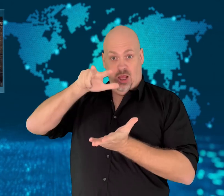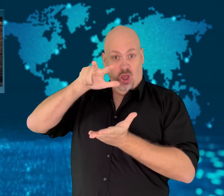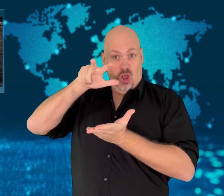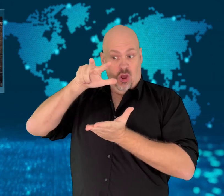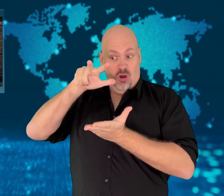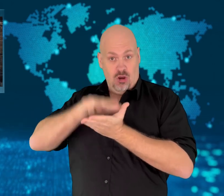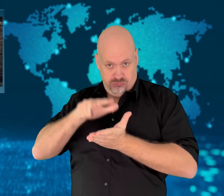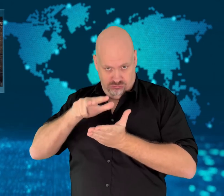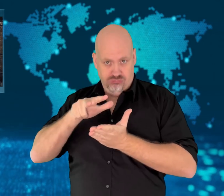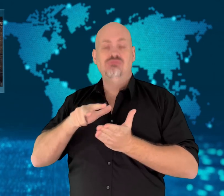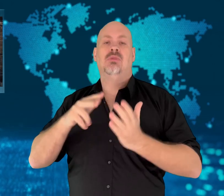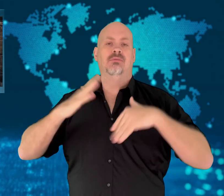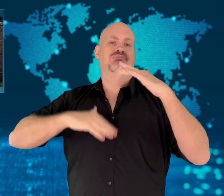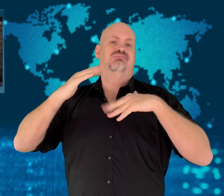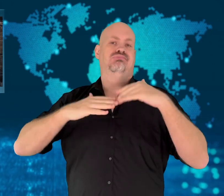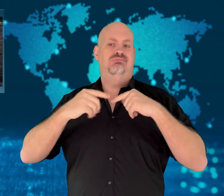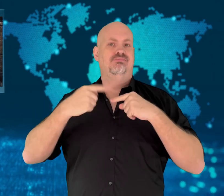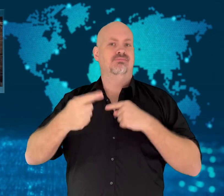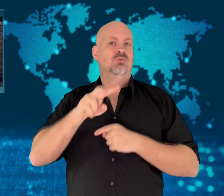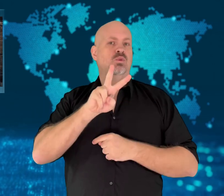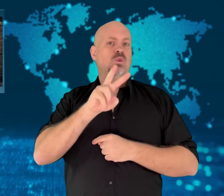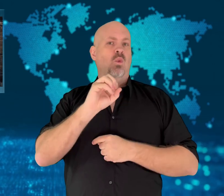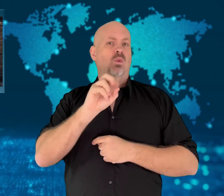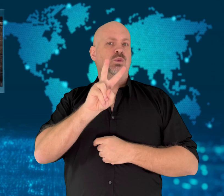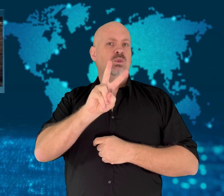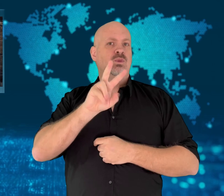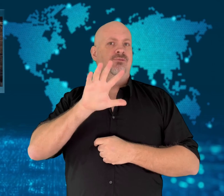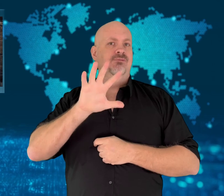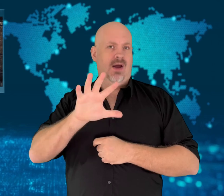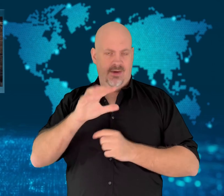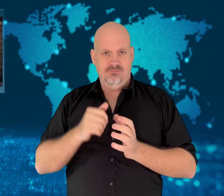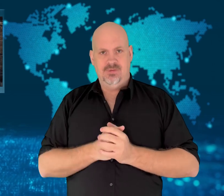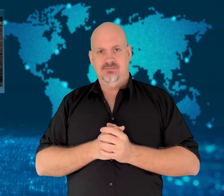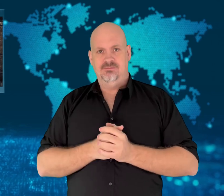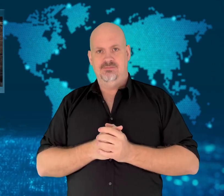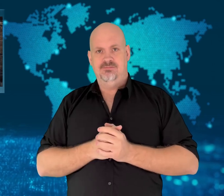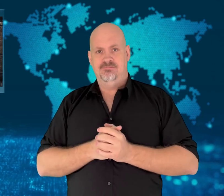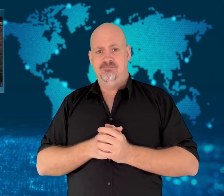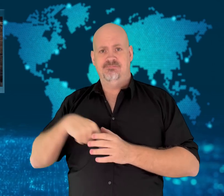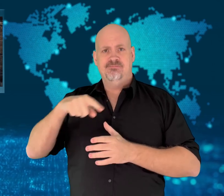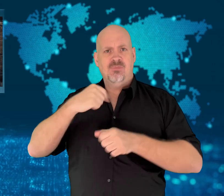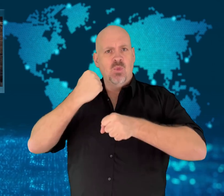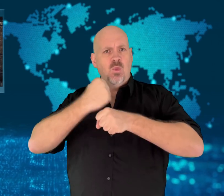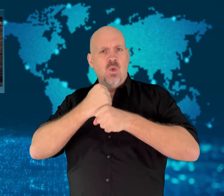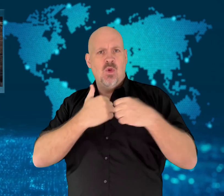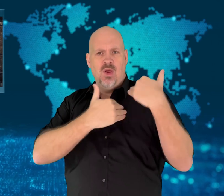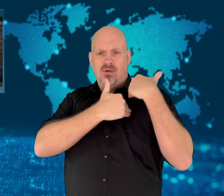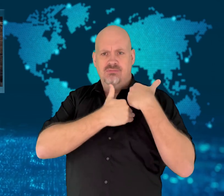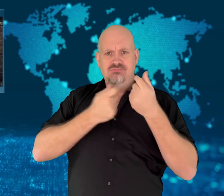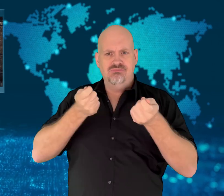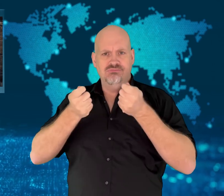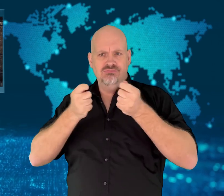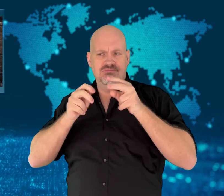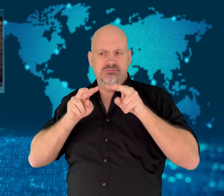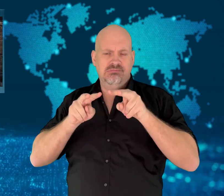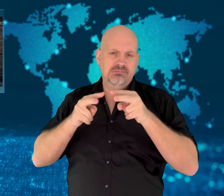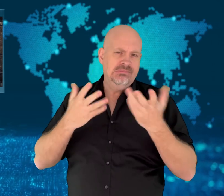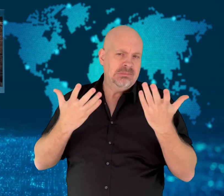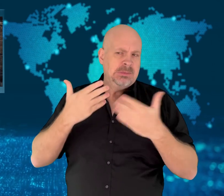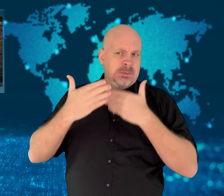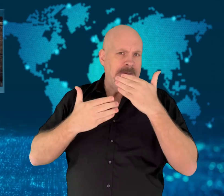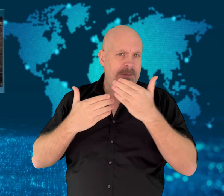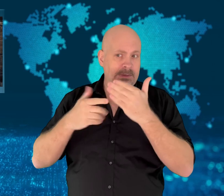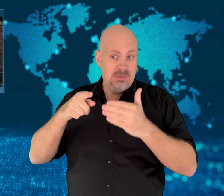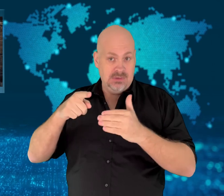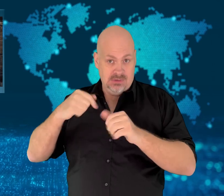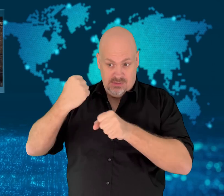Regulators are still reviewing the possible environmental impact of